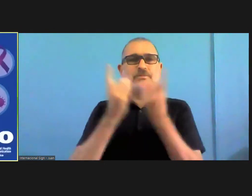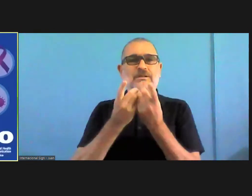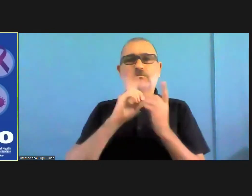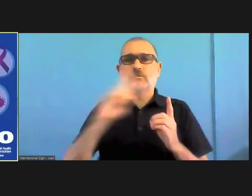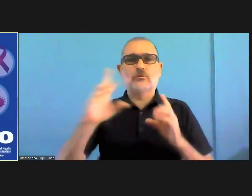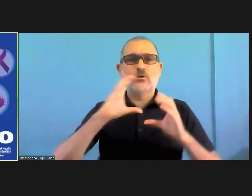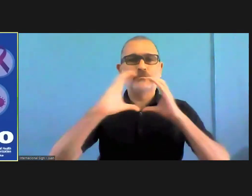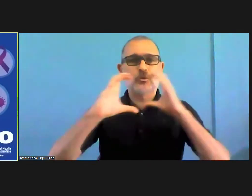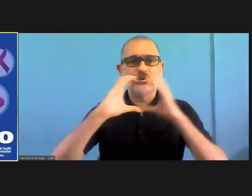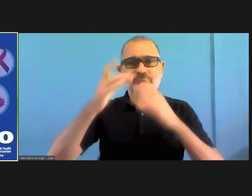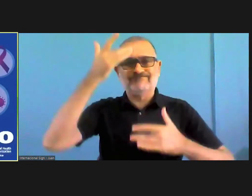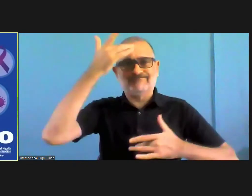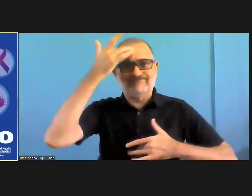during COVID-19.